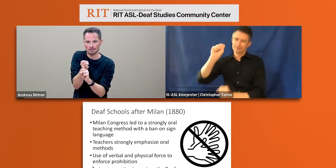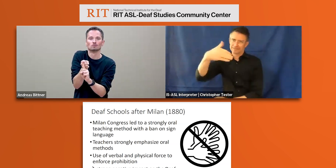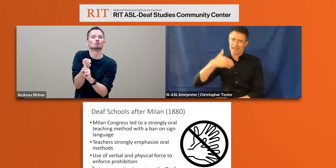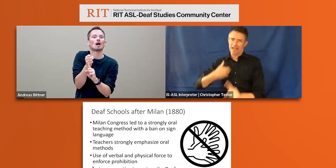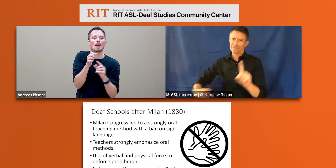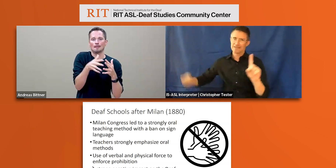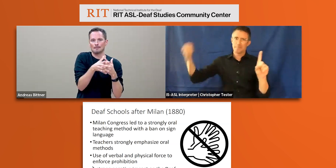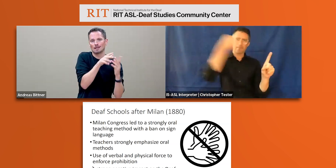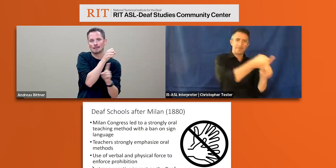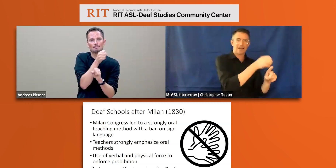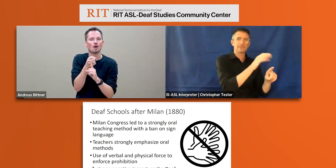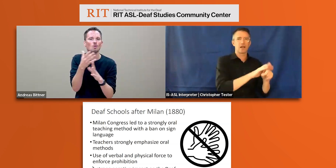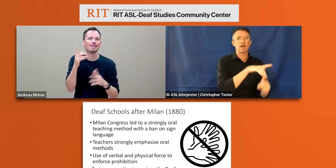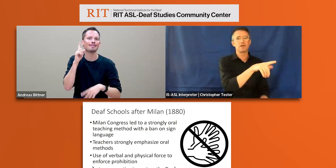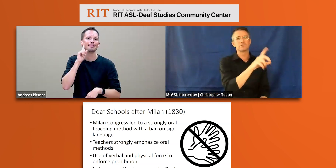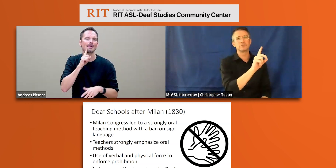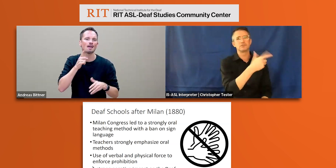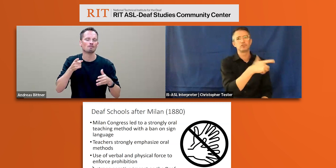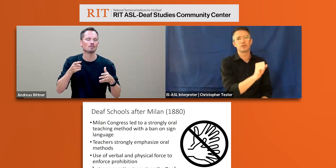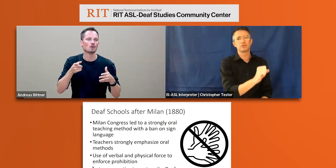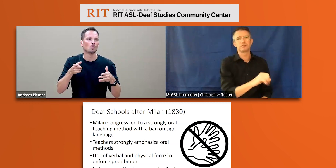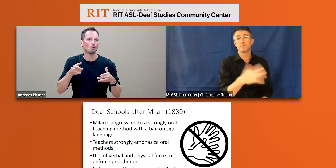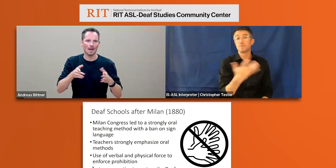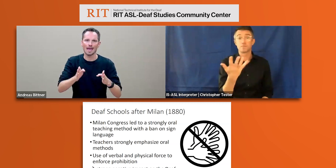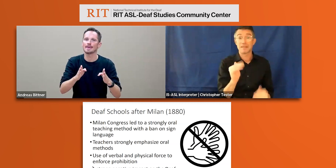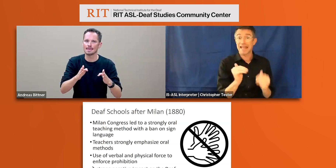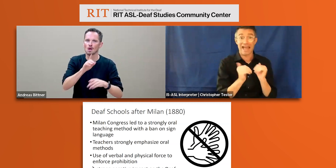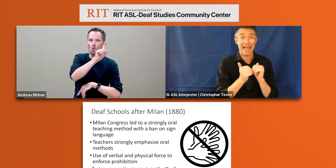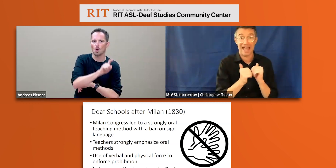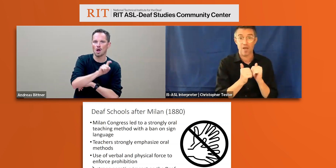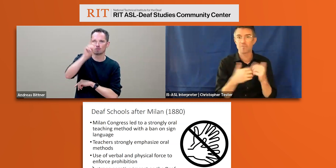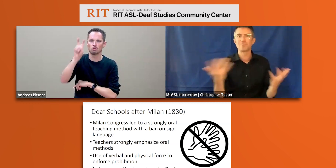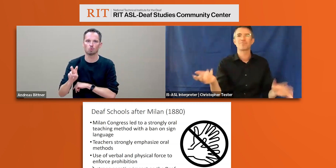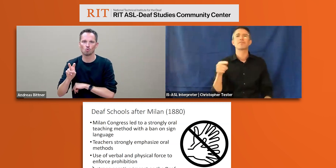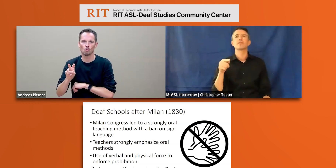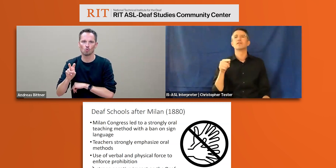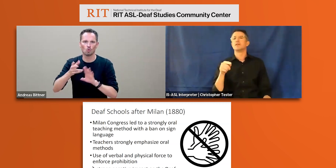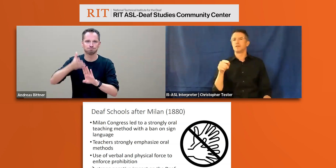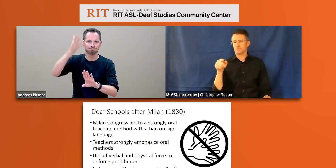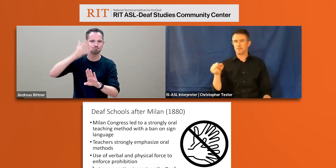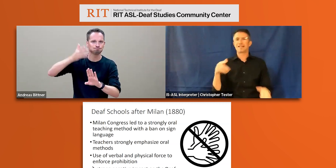And ASL was impacted as well from the Milan Congress.